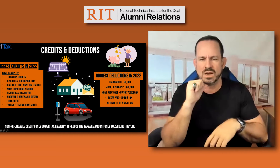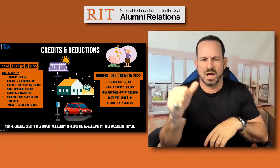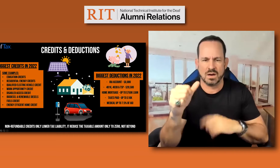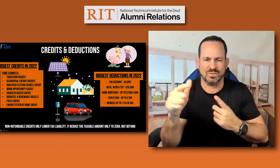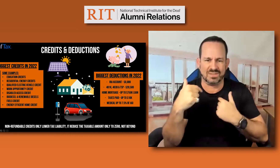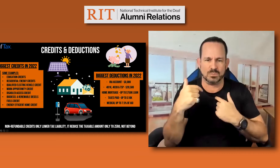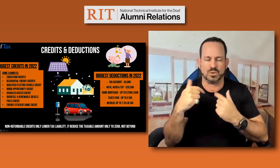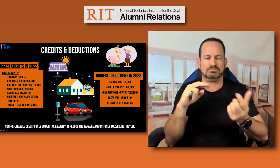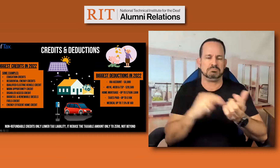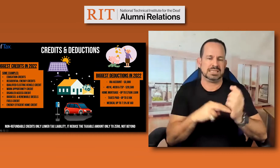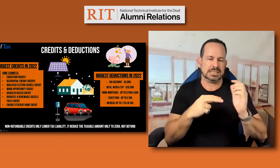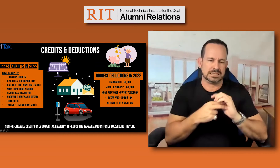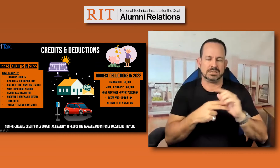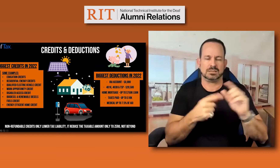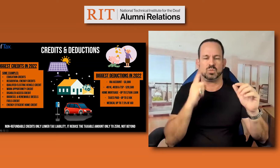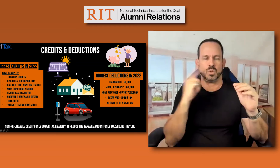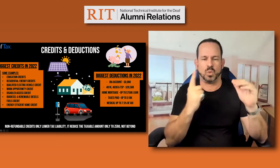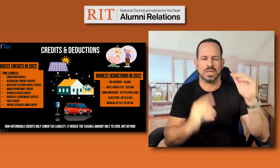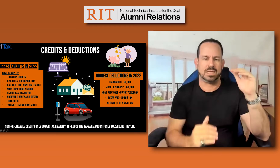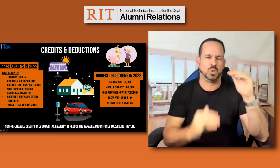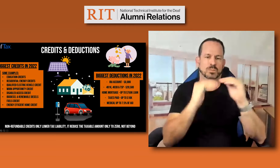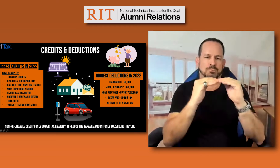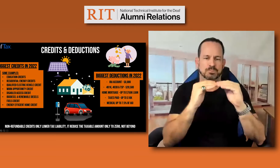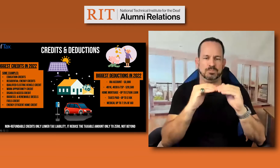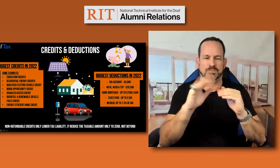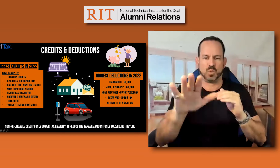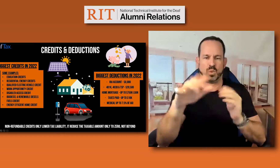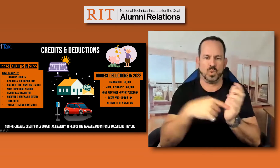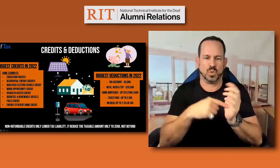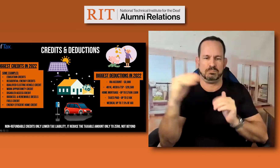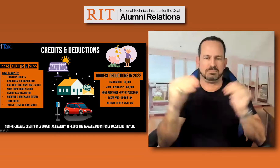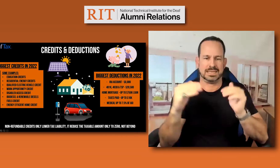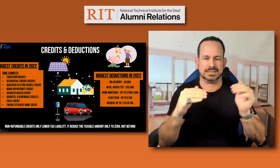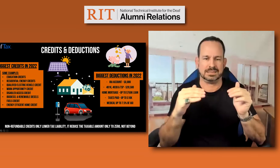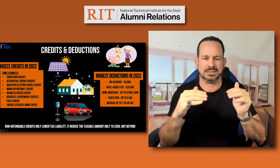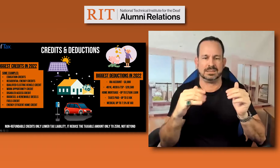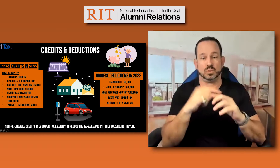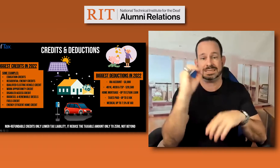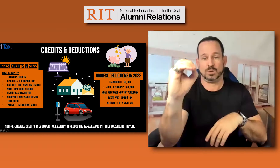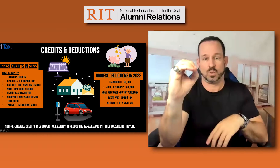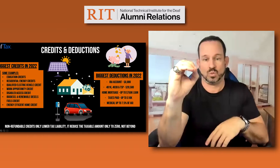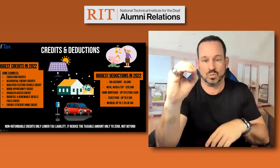Most are not available unless you make under a certain income